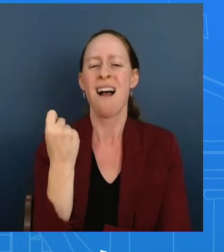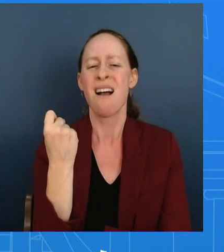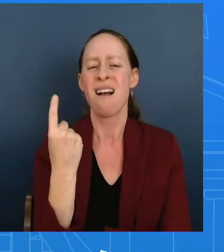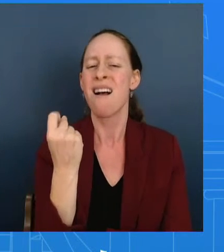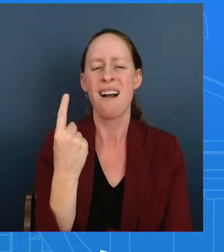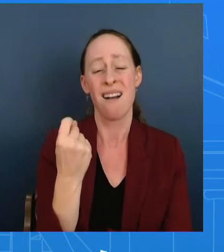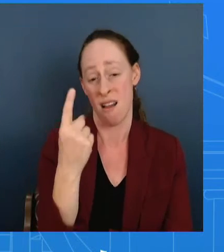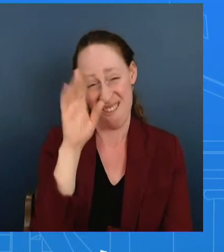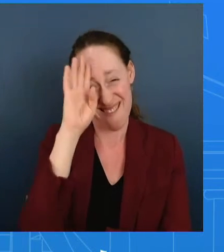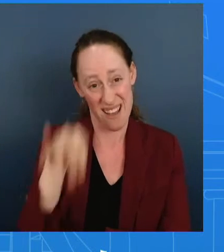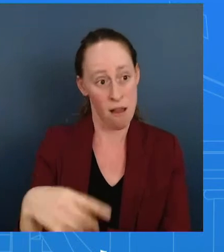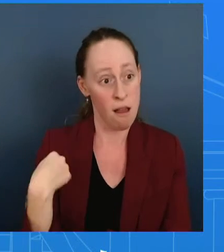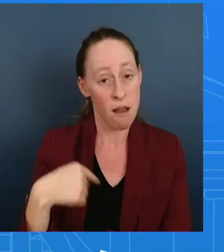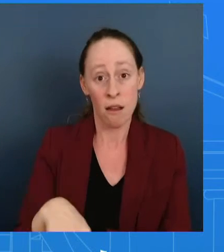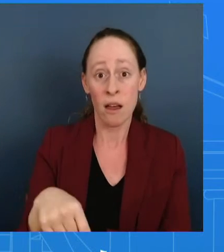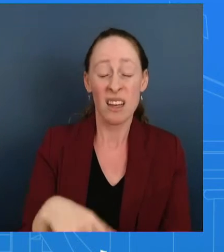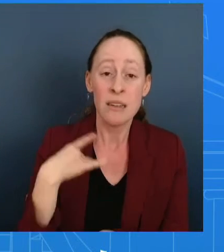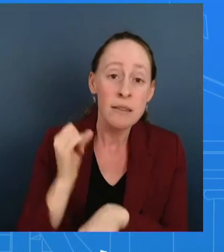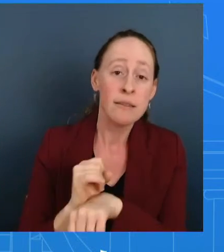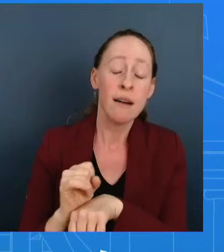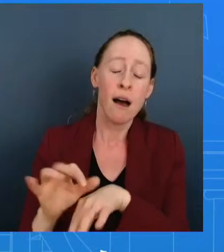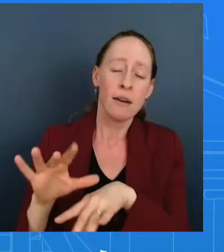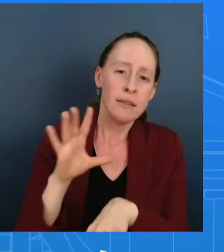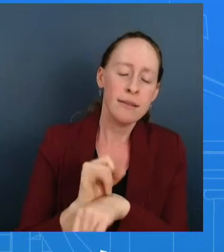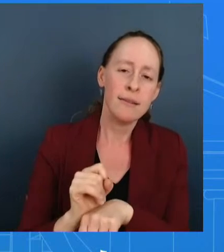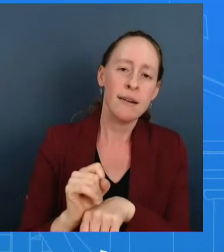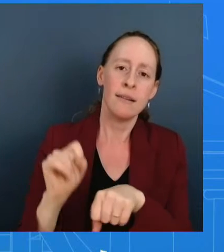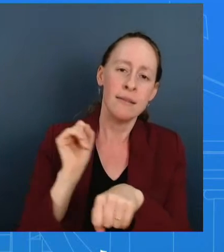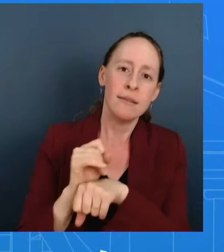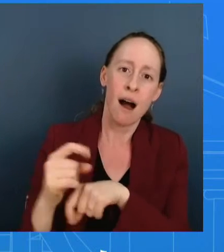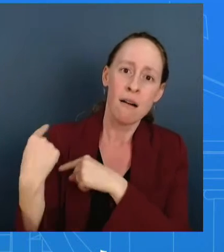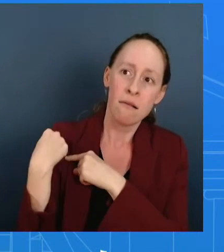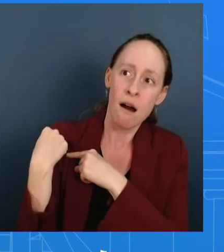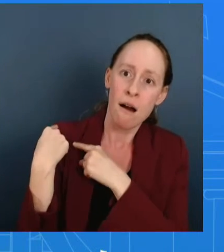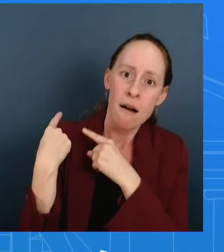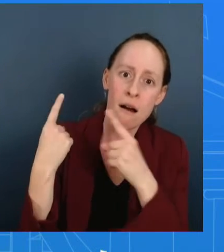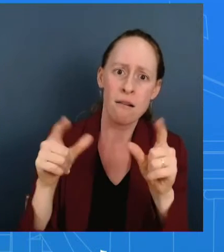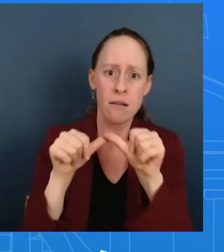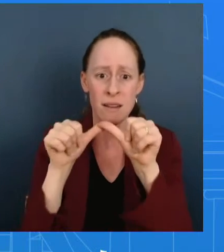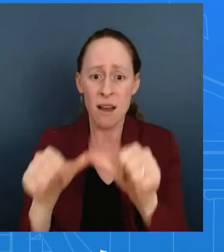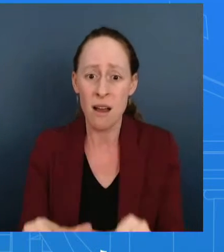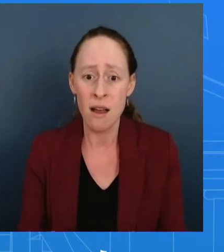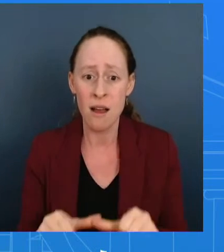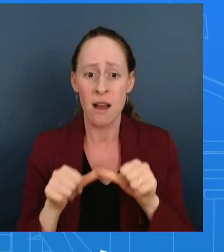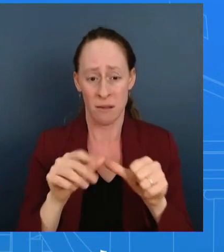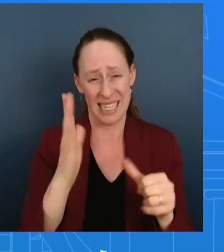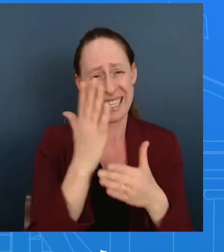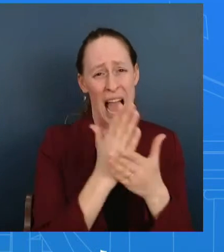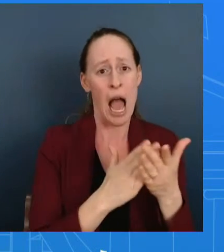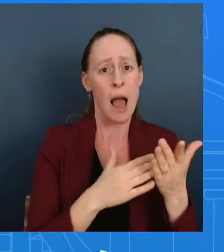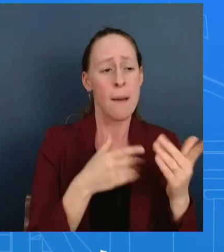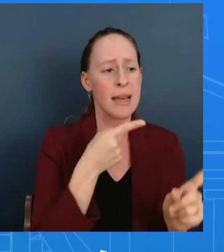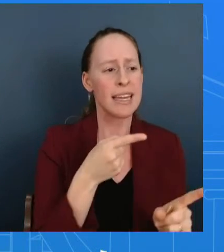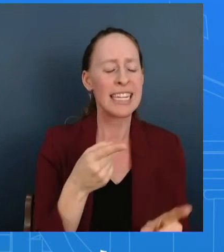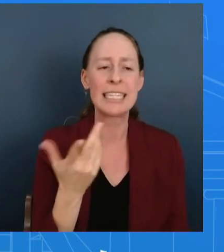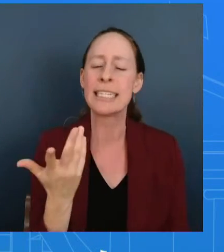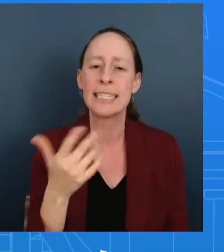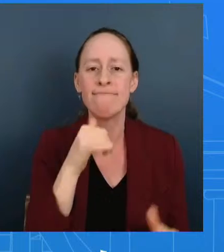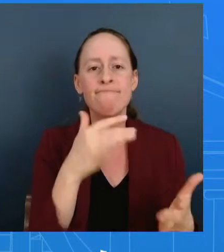And there are still some gaps that remain in the two sides and the positions. But we wouldn't have sent a team over there